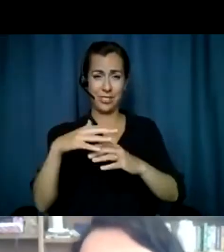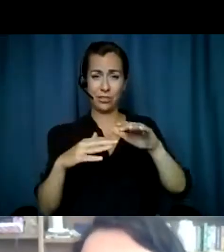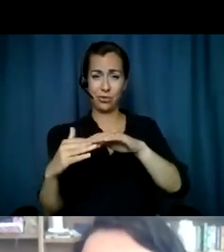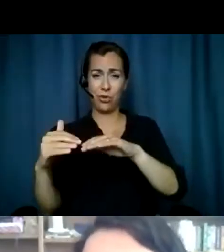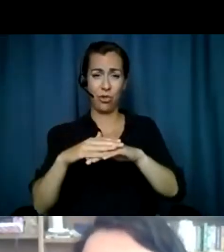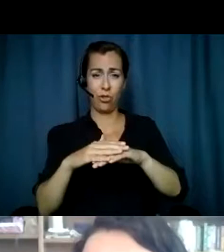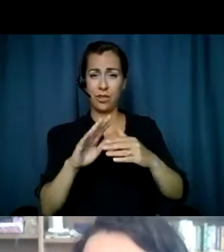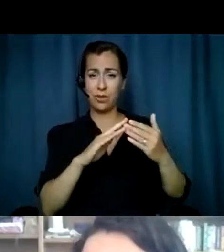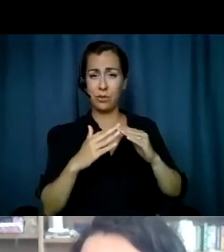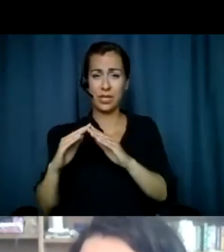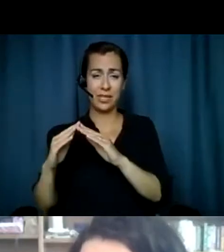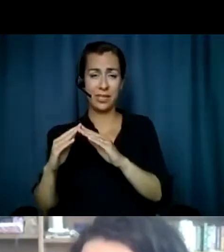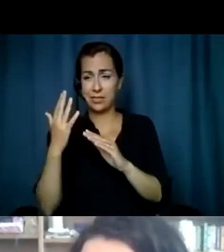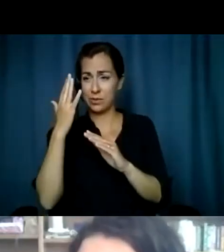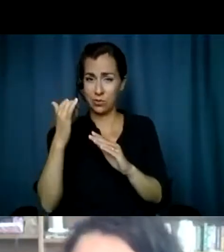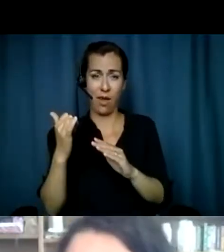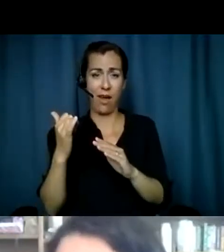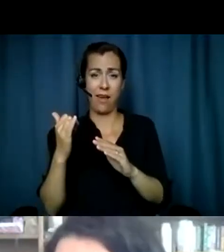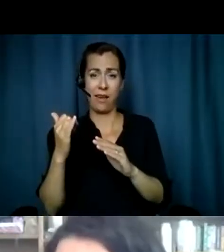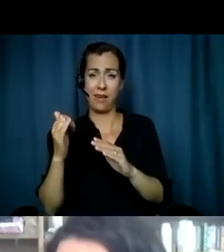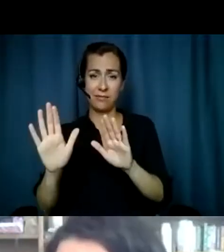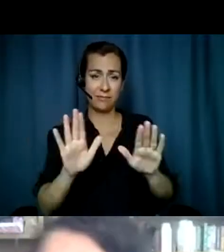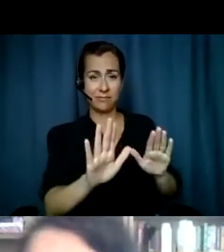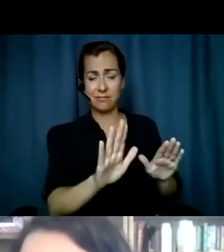the person who asked the question is really right to be concerned about